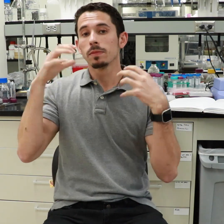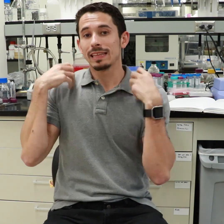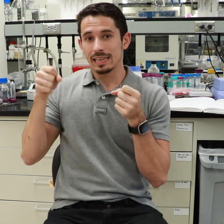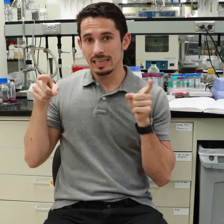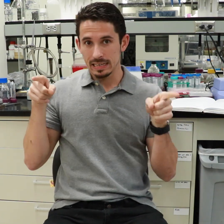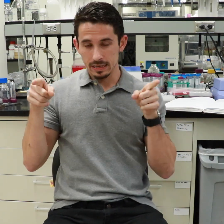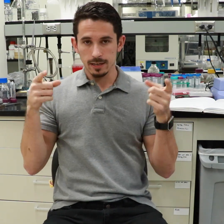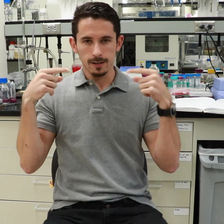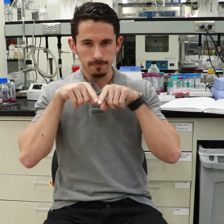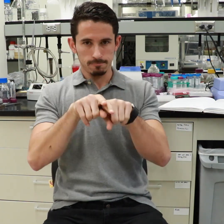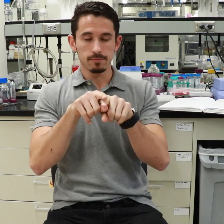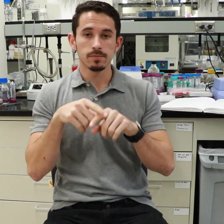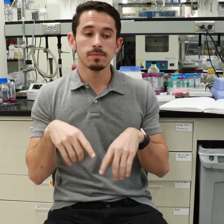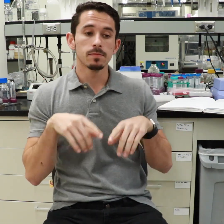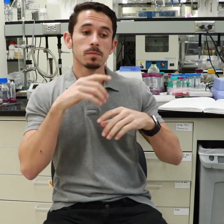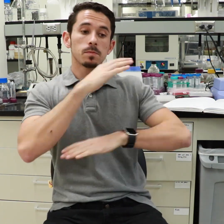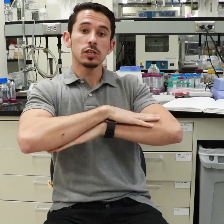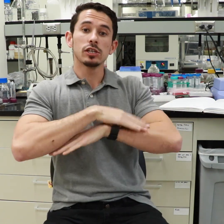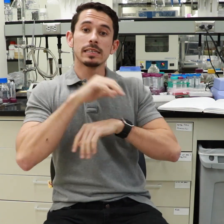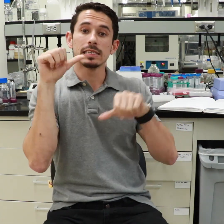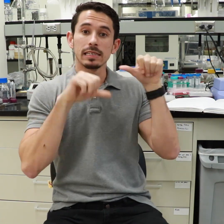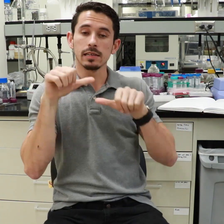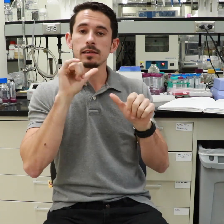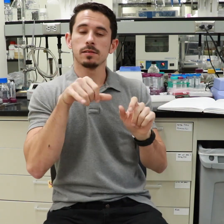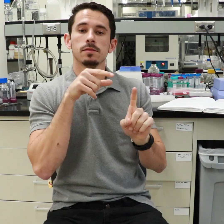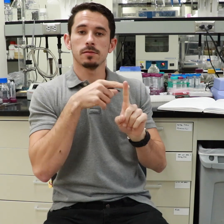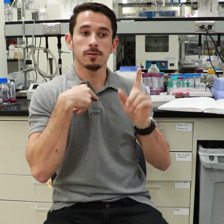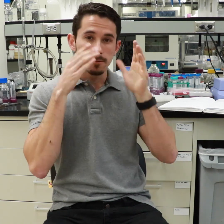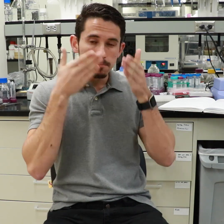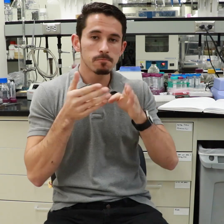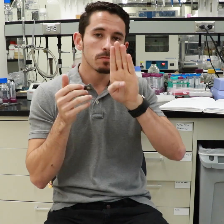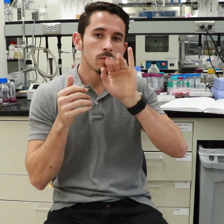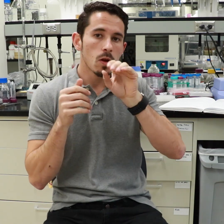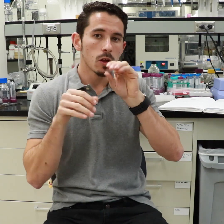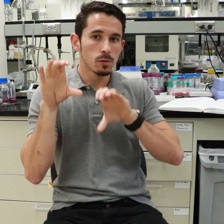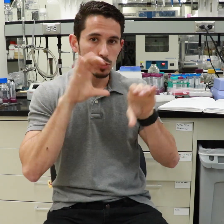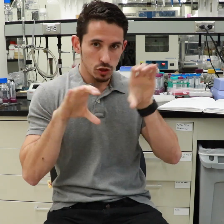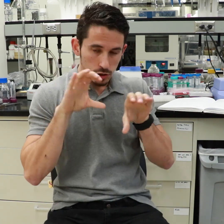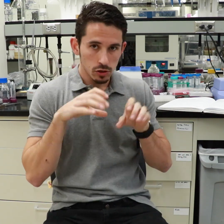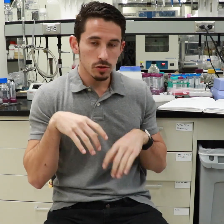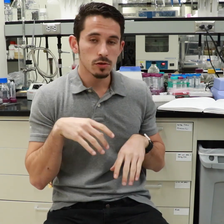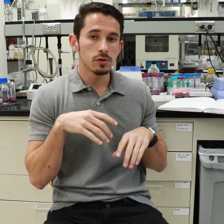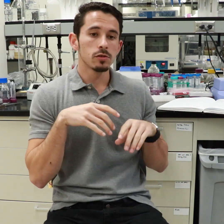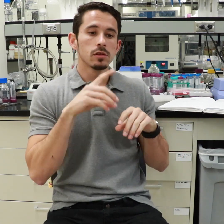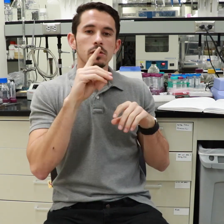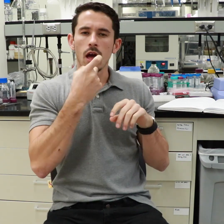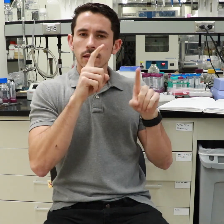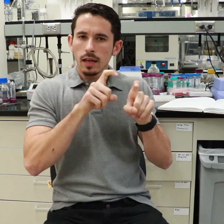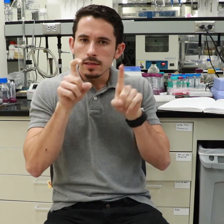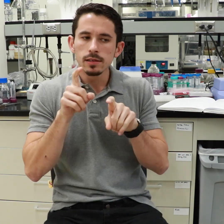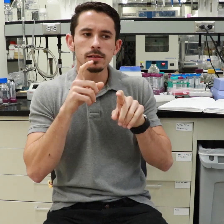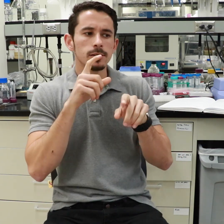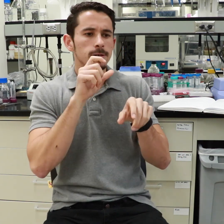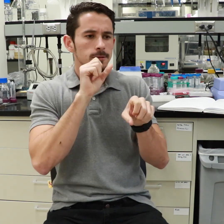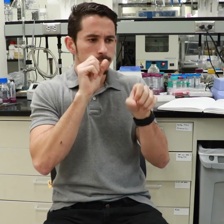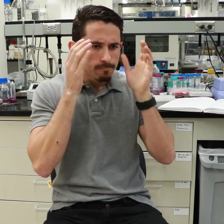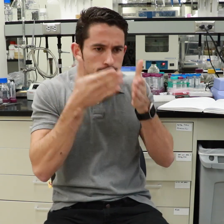So my Ph.D. is in both fields combined. With Bench Science, I focus on biochemistry for diagnostics testing.